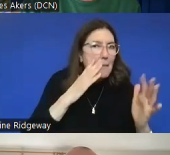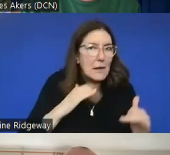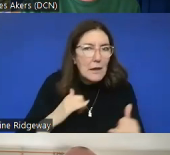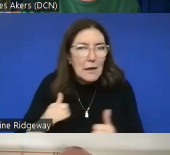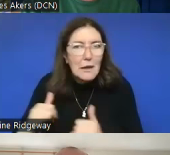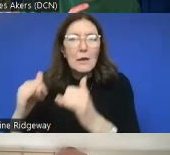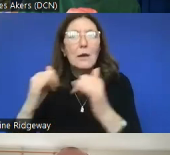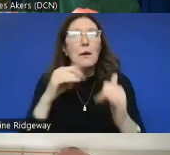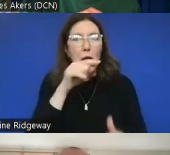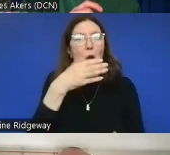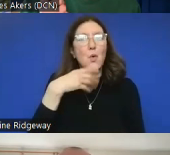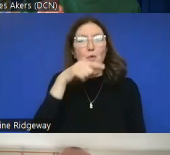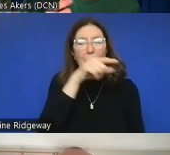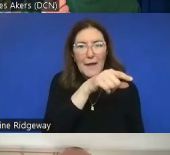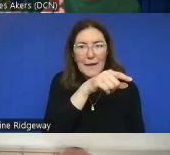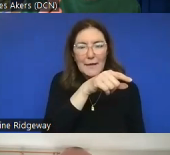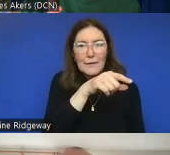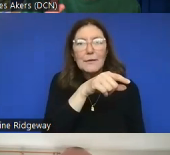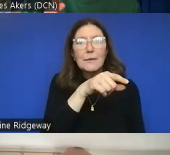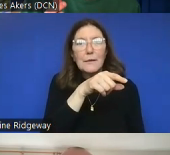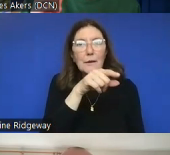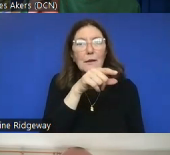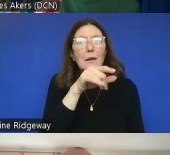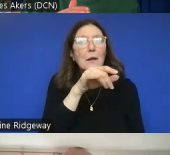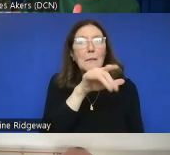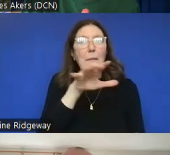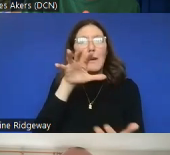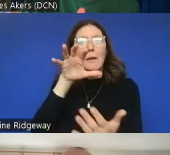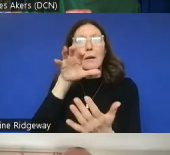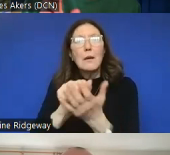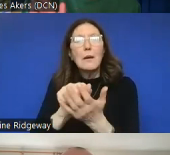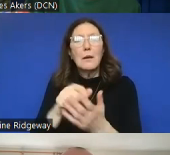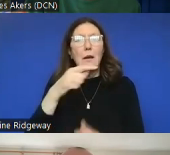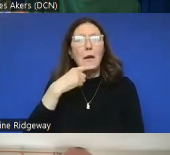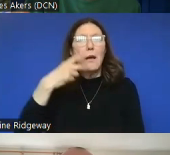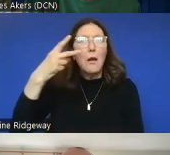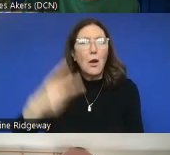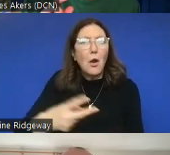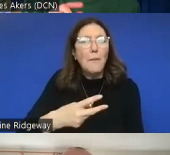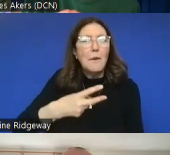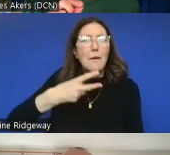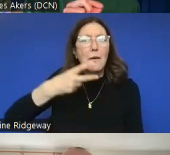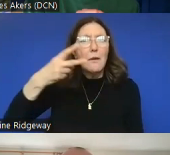See if it throws up anything that is common. It might be a common location, a common place